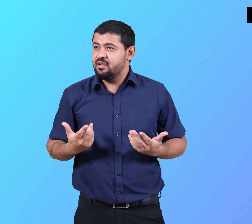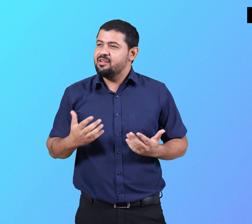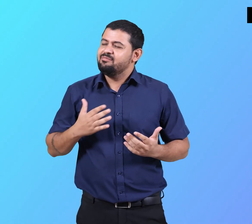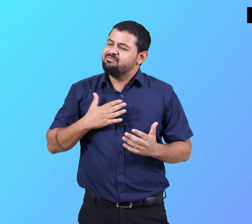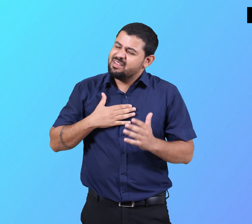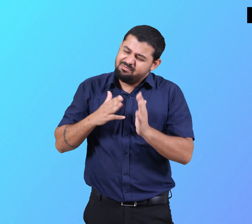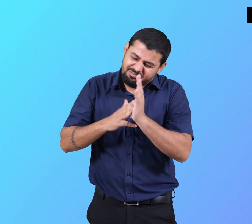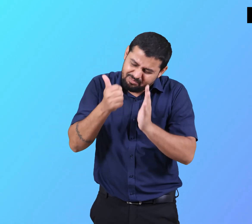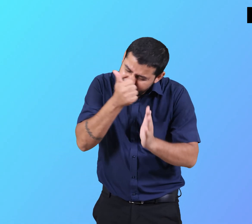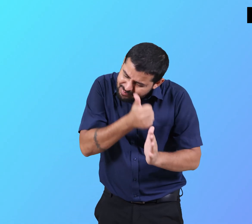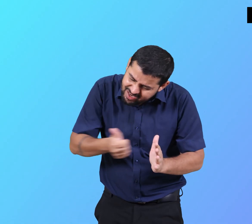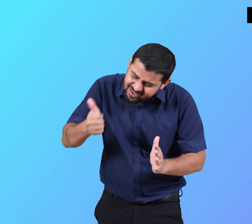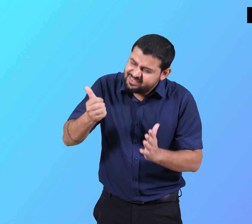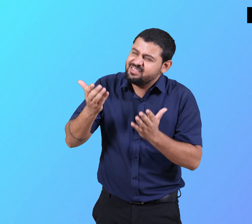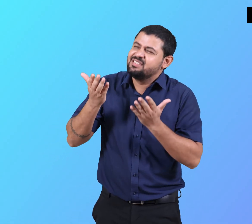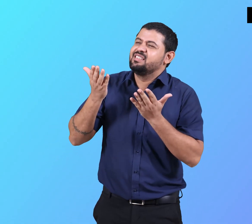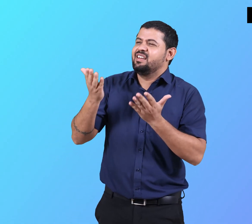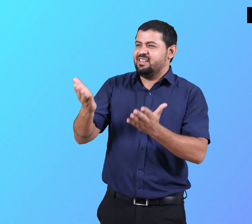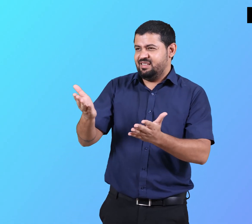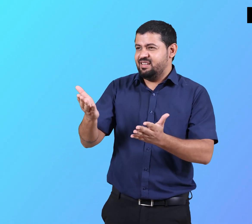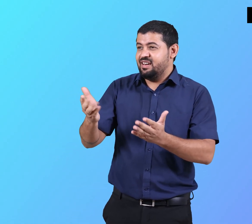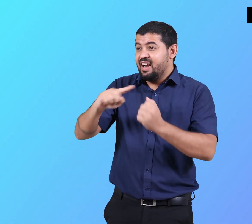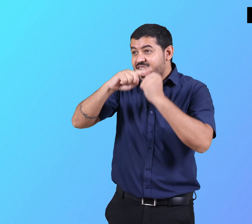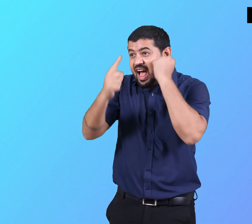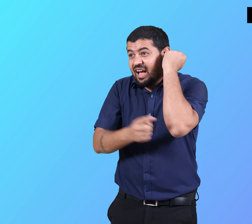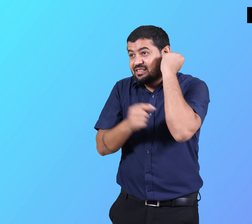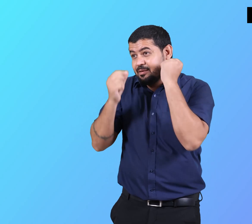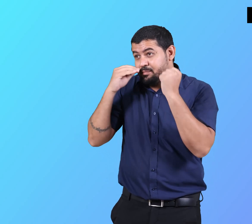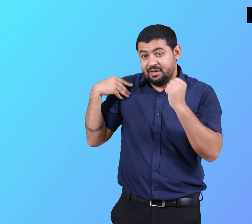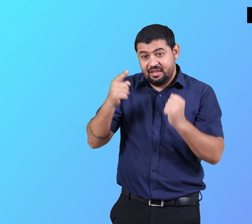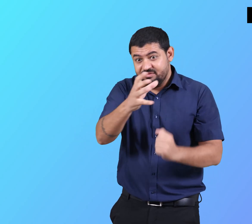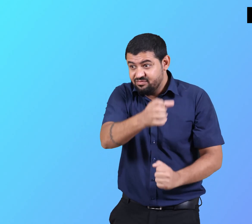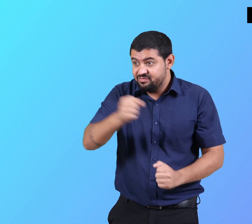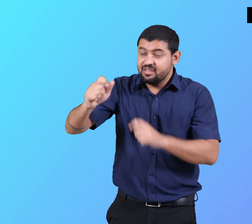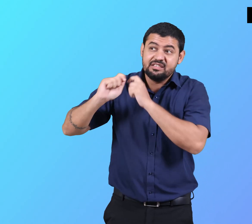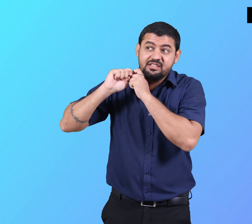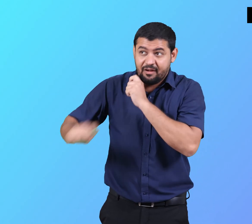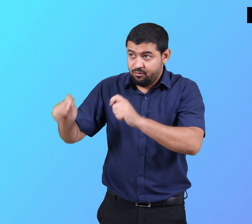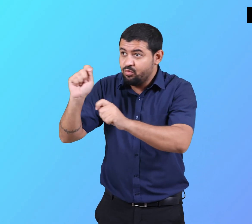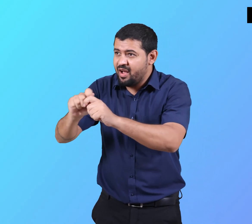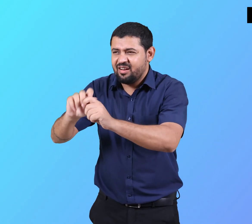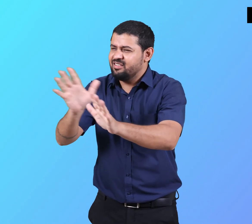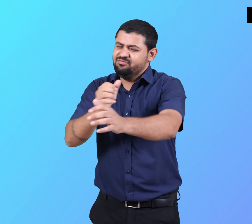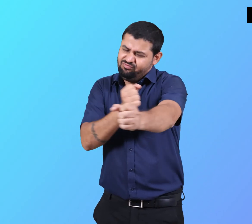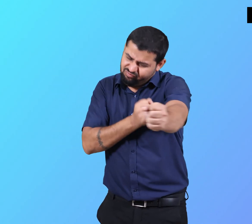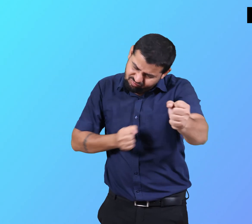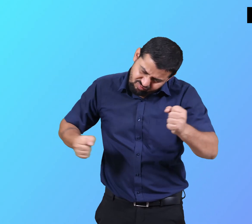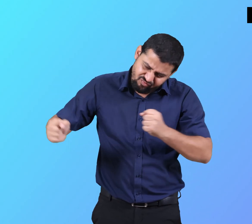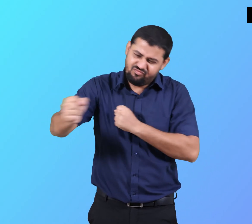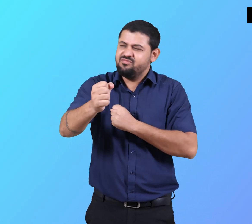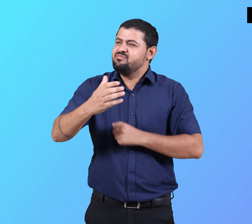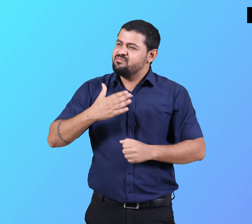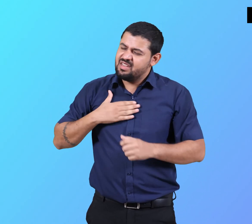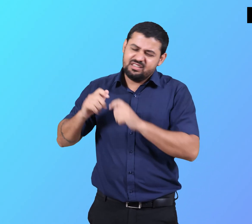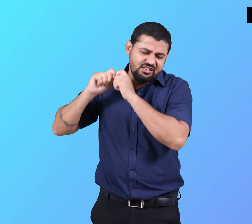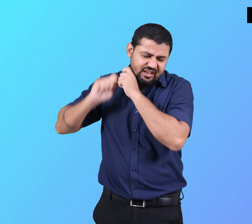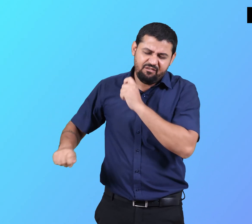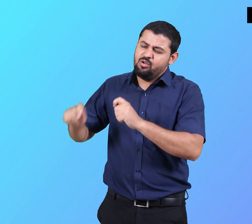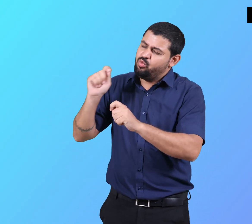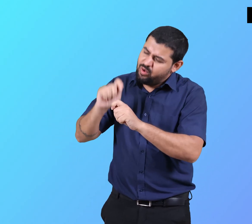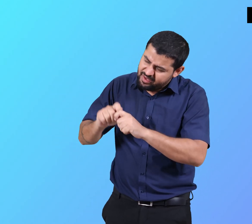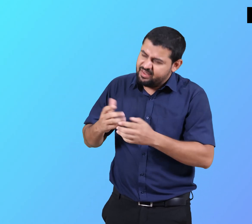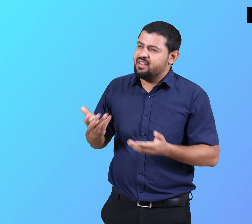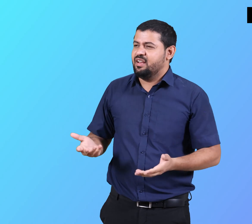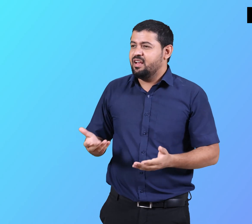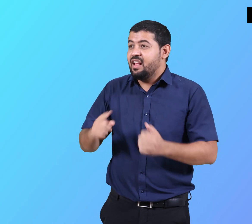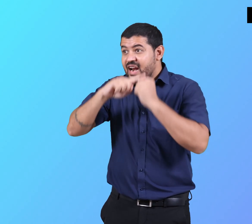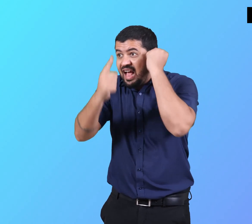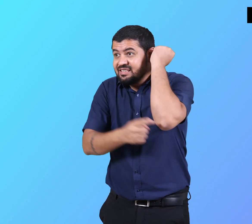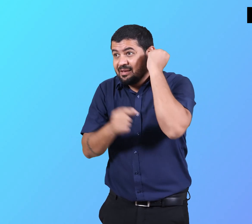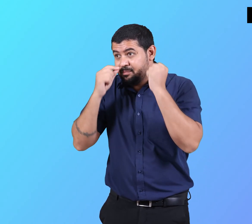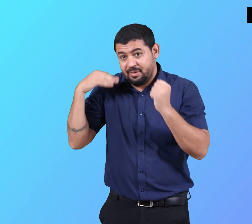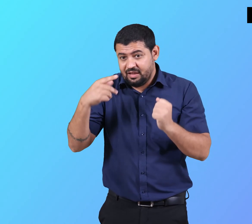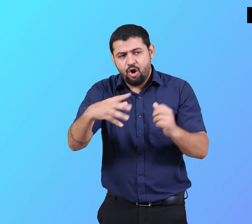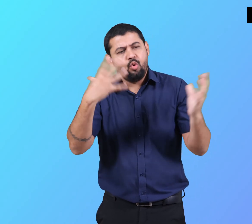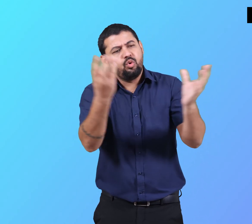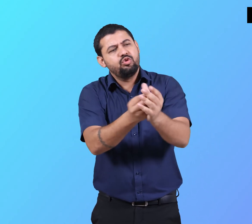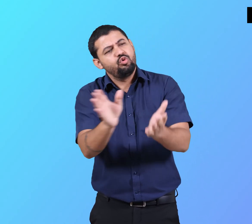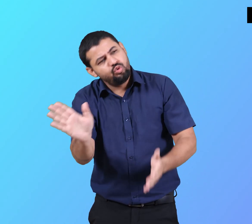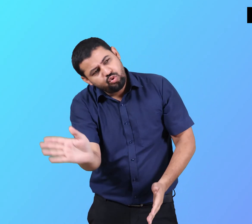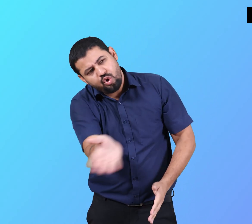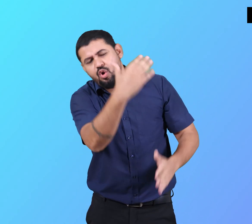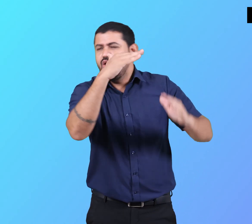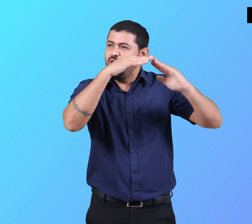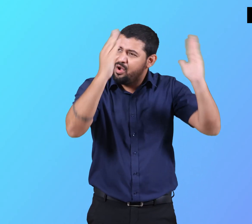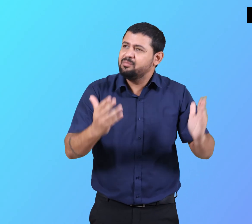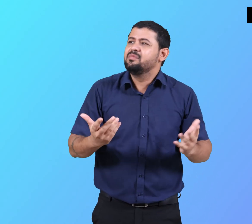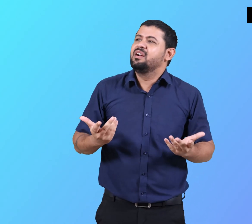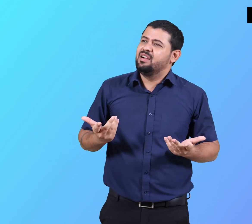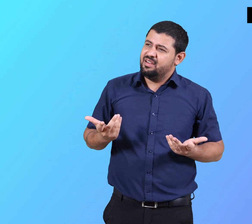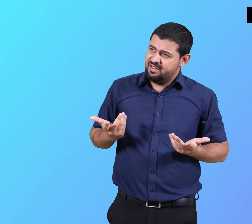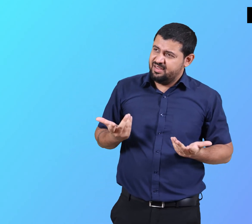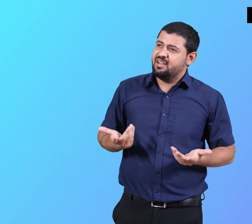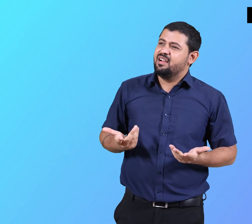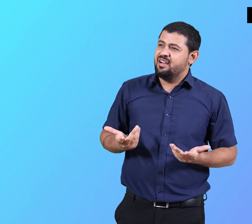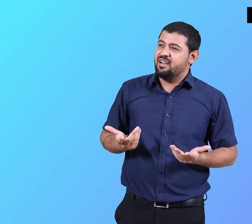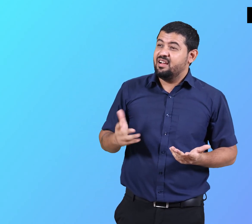So now, my master, please let me stay here as your slave in place of the boy. And let him go back home with his brothers.